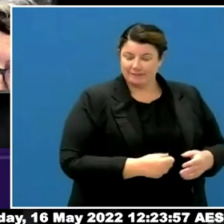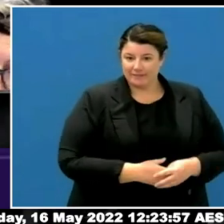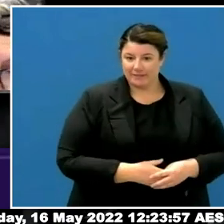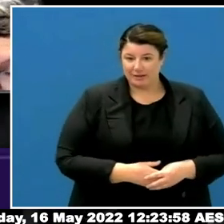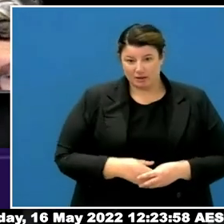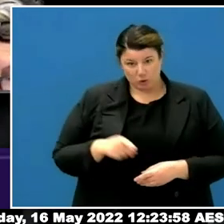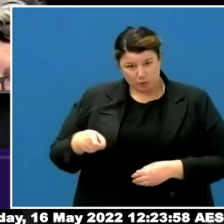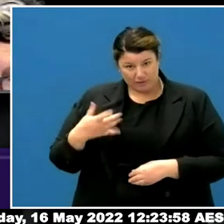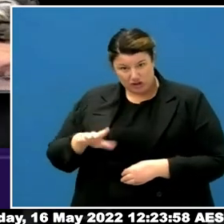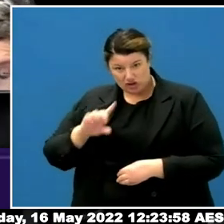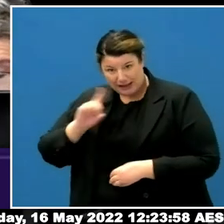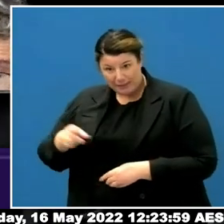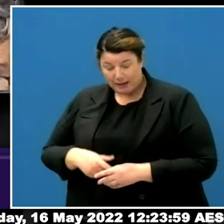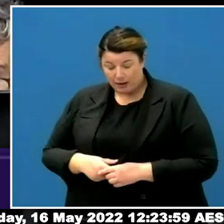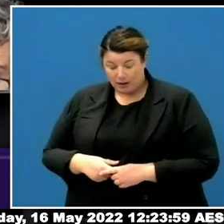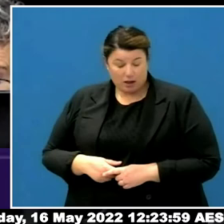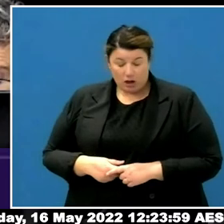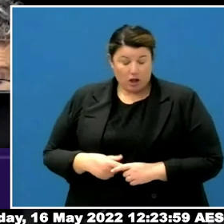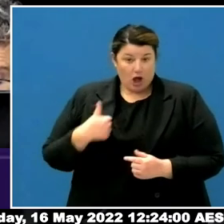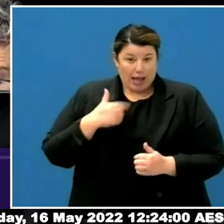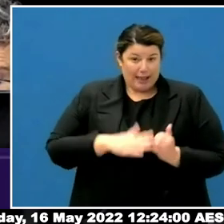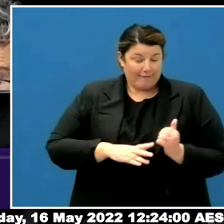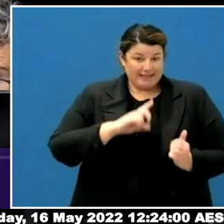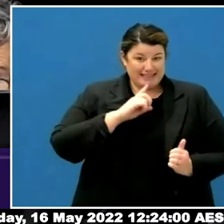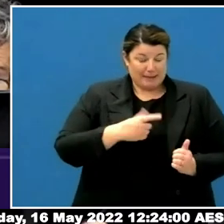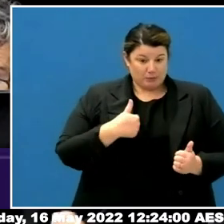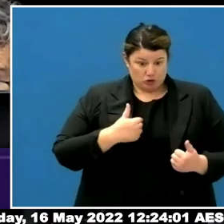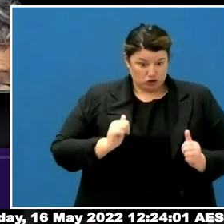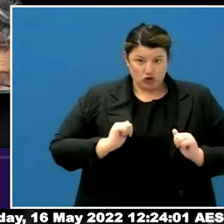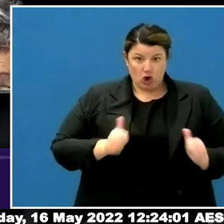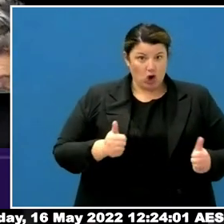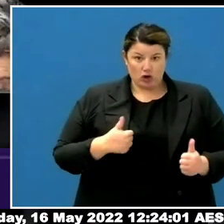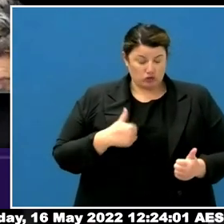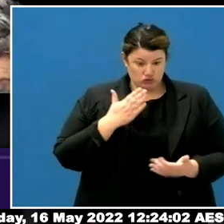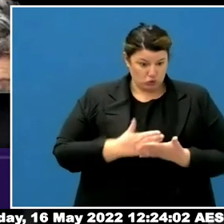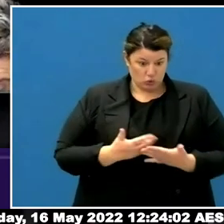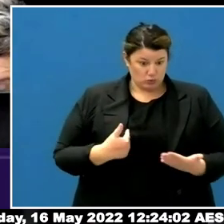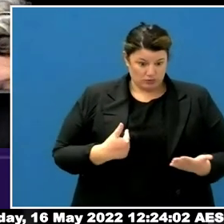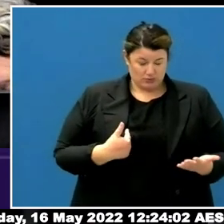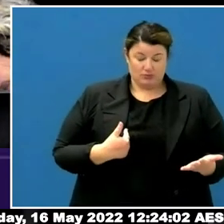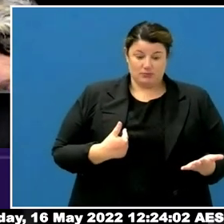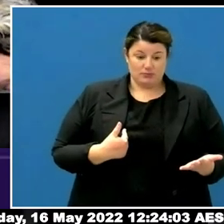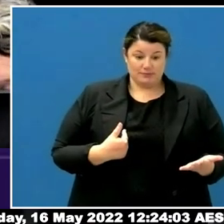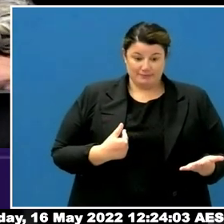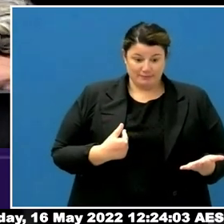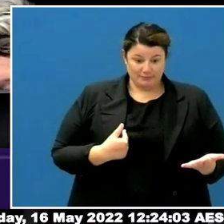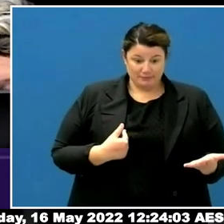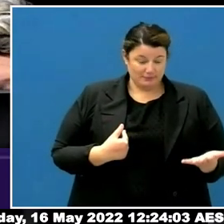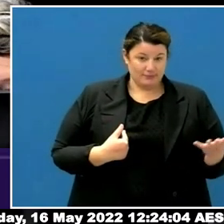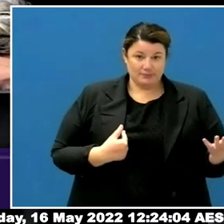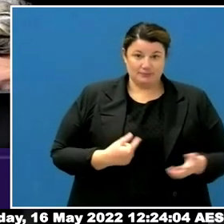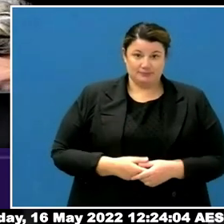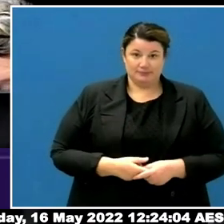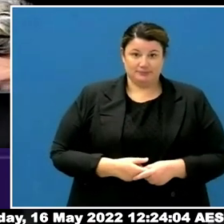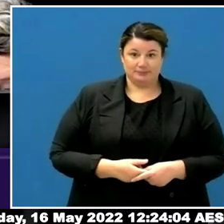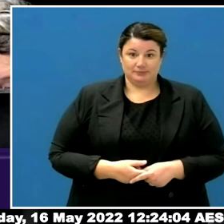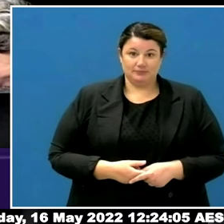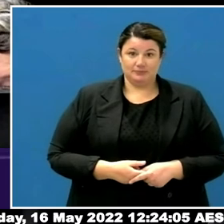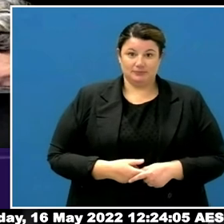I was in shock, no, no, I was just like - after I got off the phone I remember